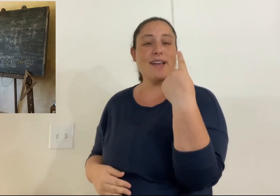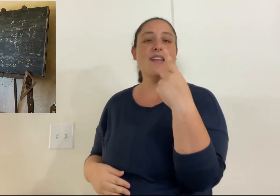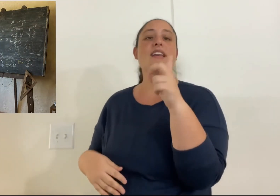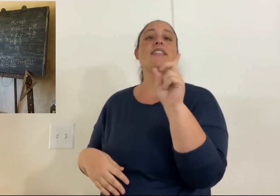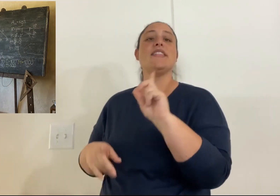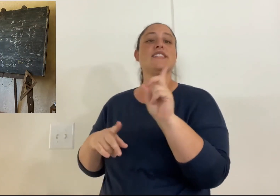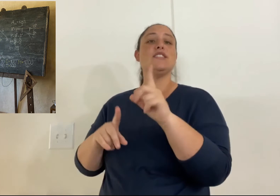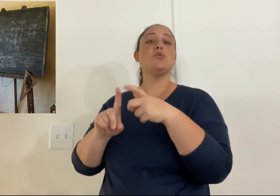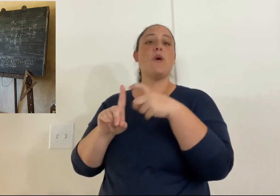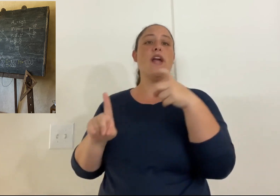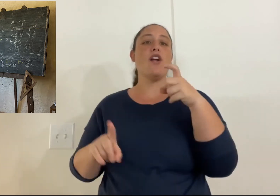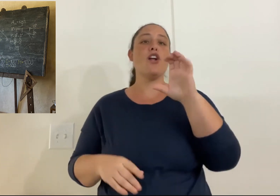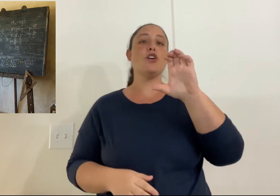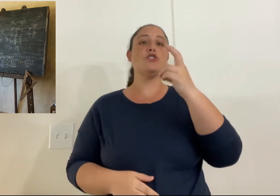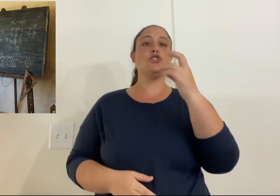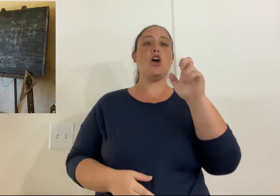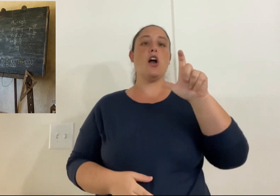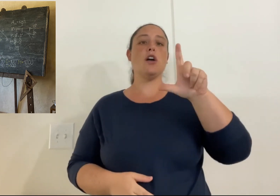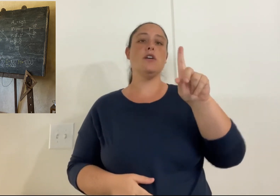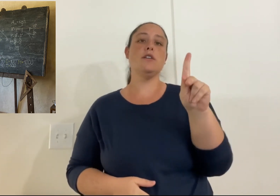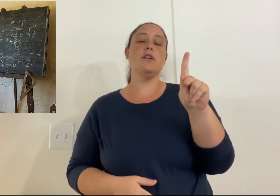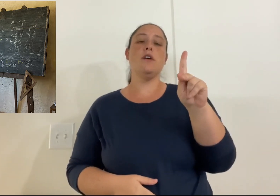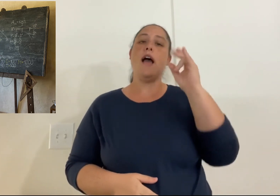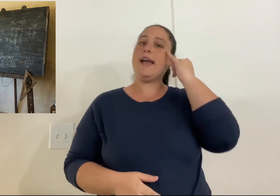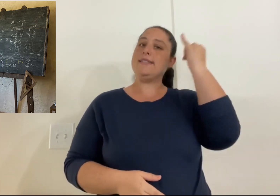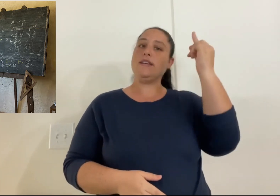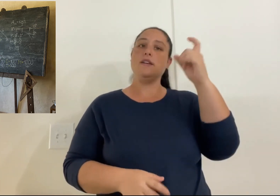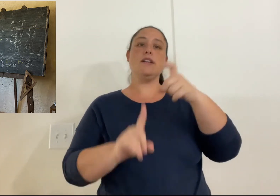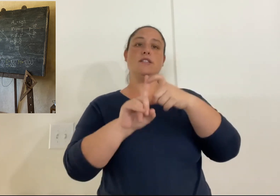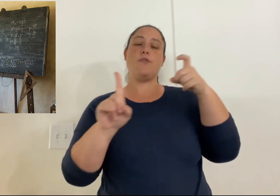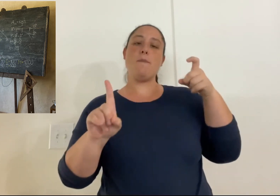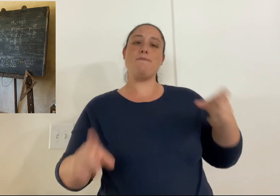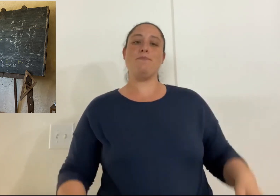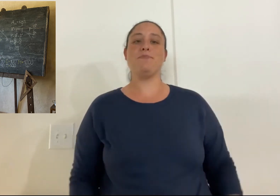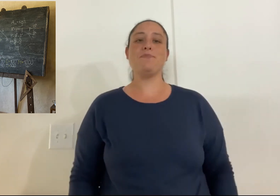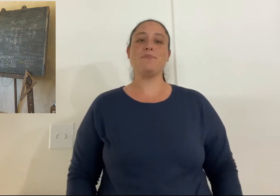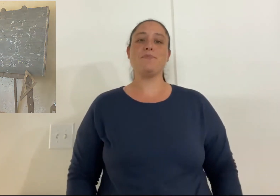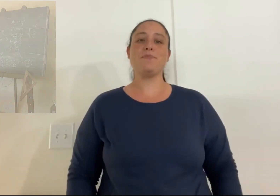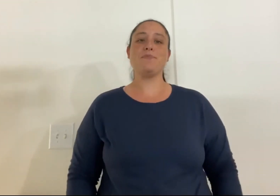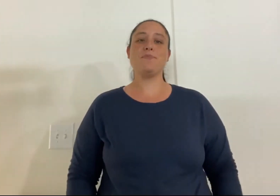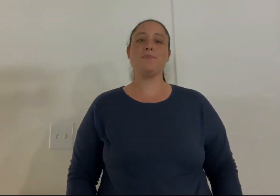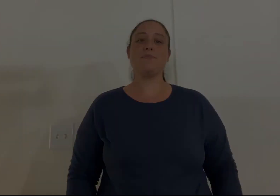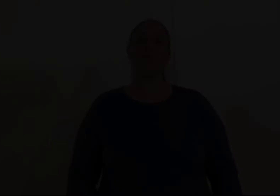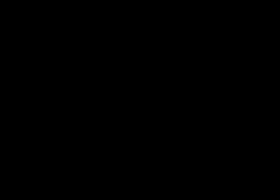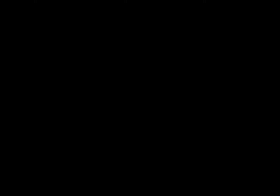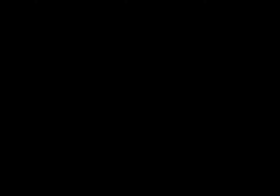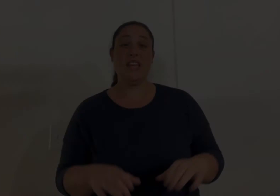This is where the chalk idea is from.